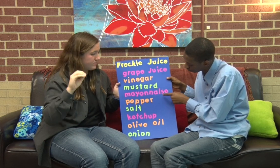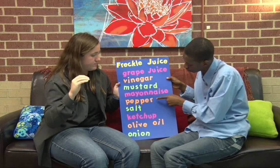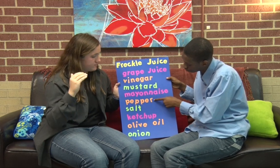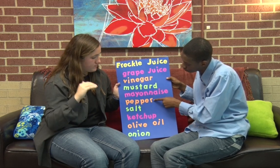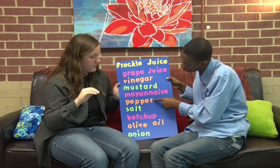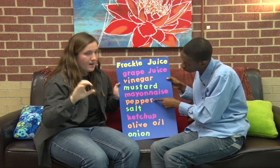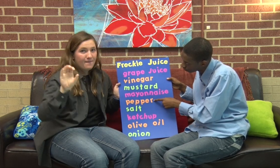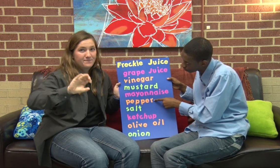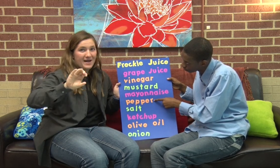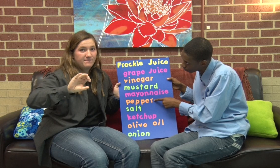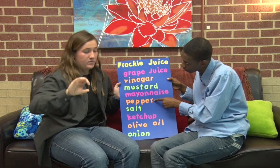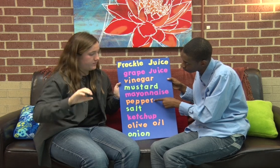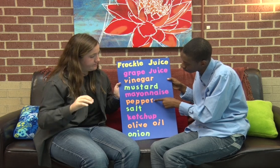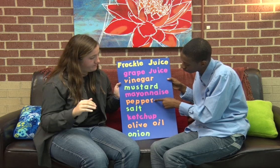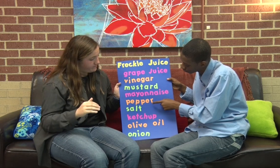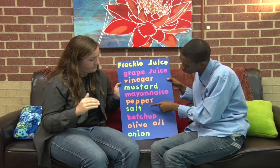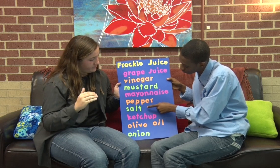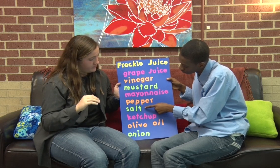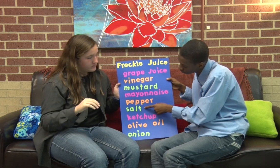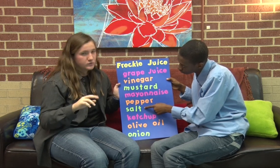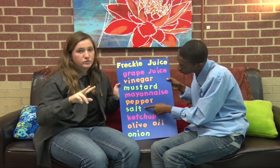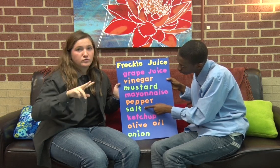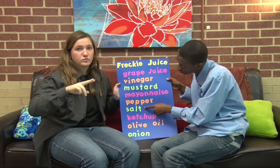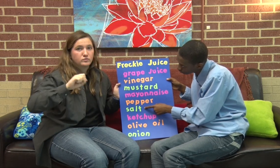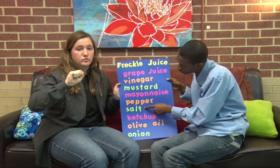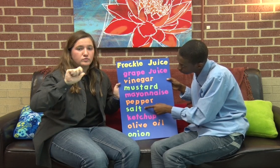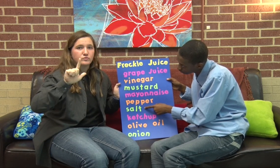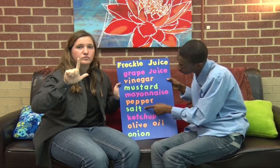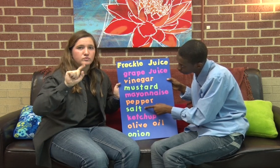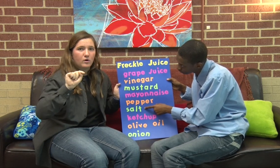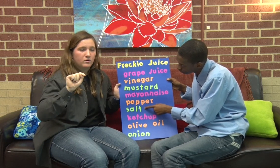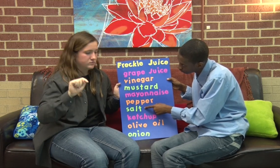mayonnaise pepper salt